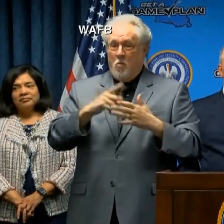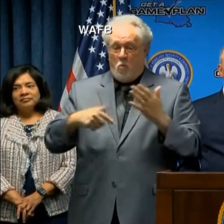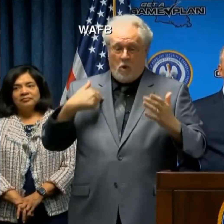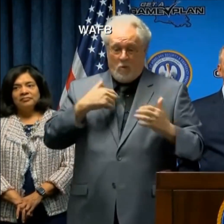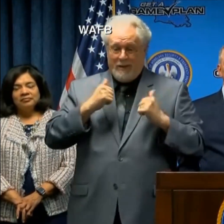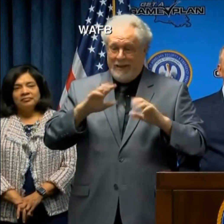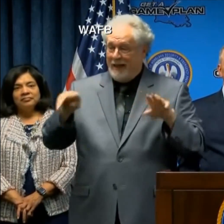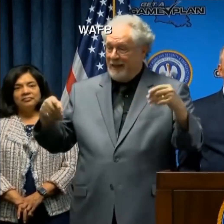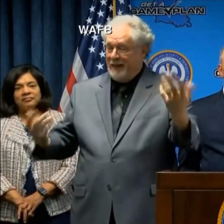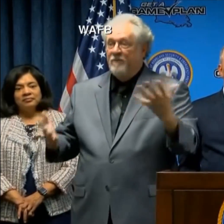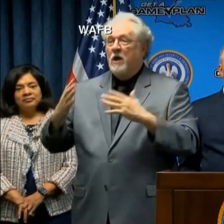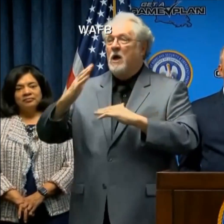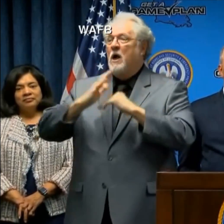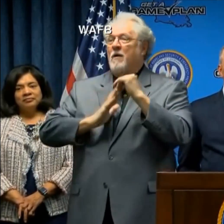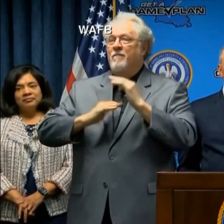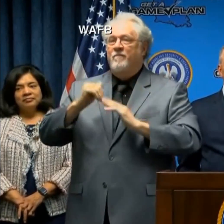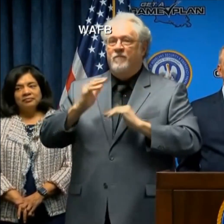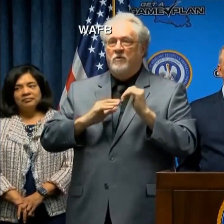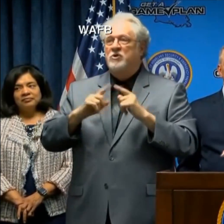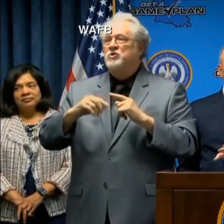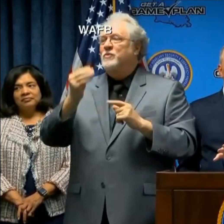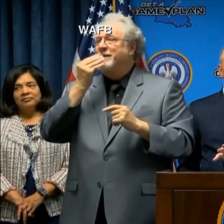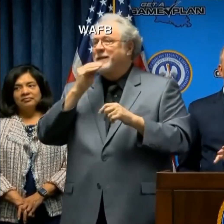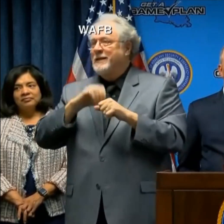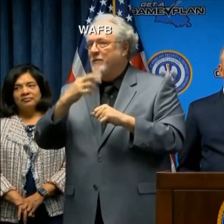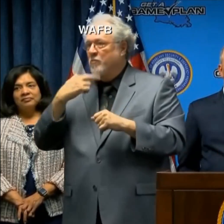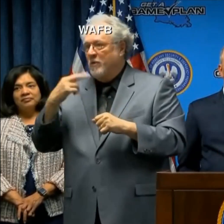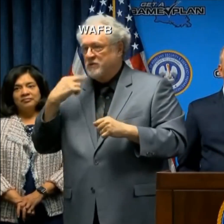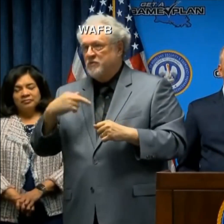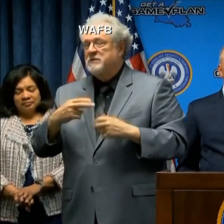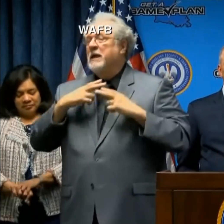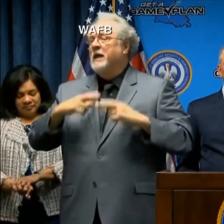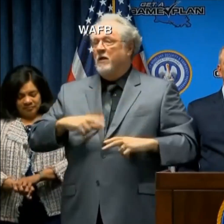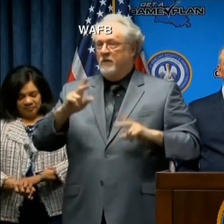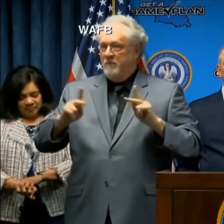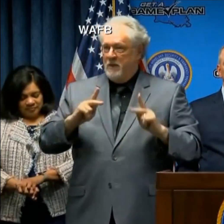comfort level to eat in the restaurants to healthy people and to do it with